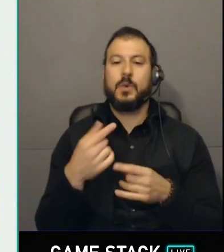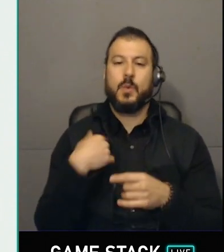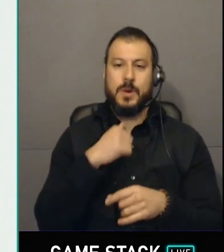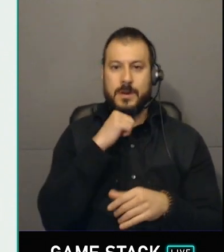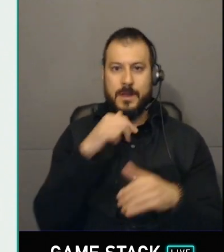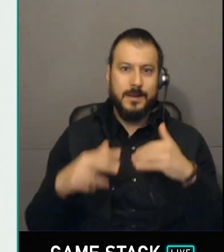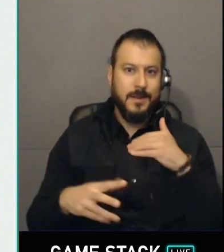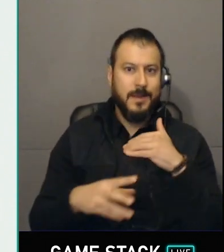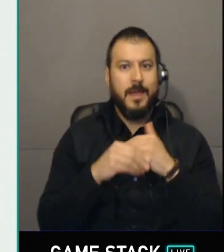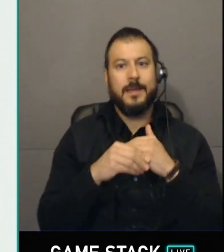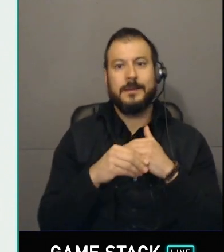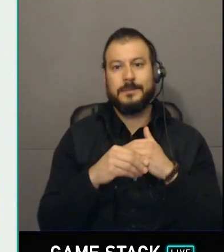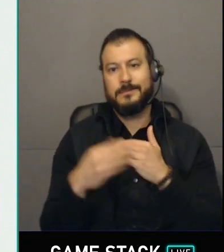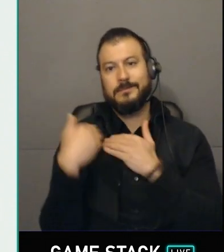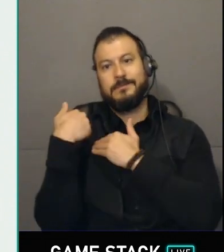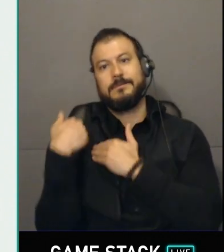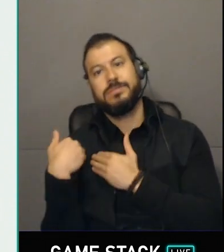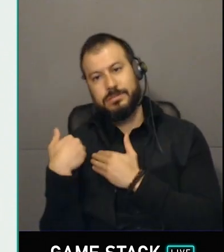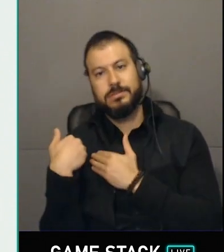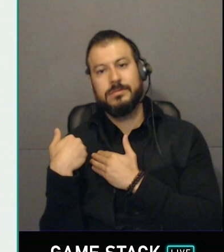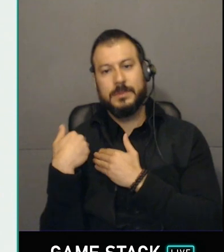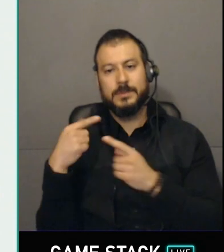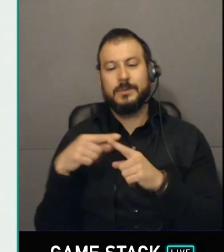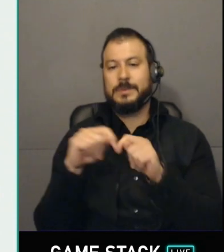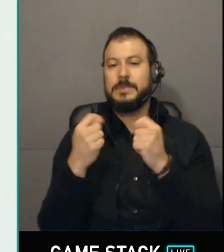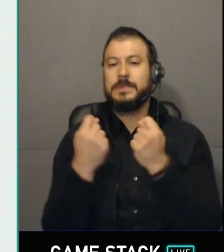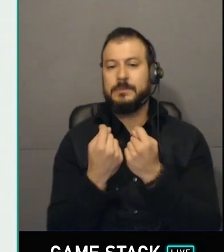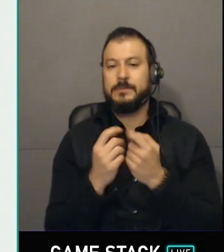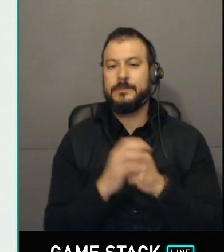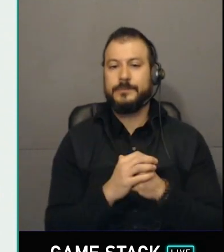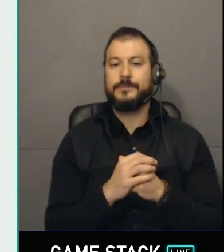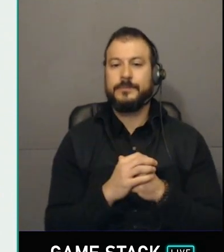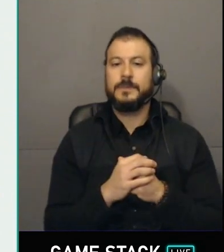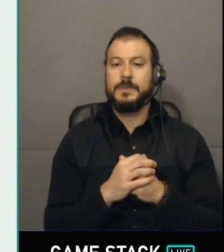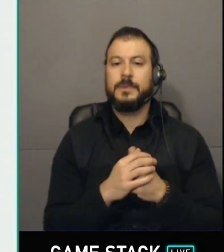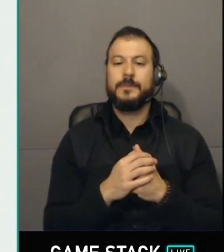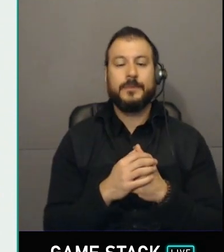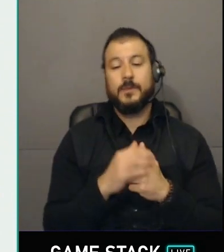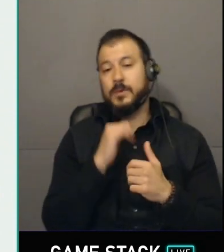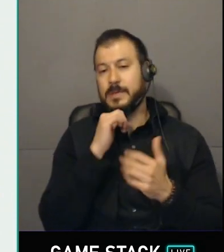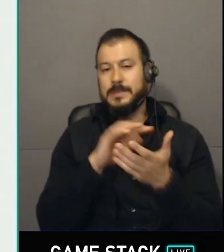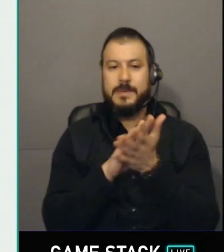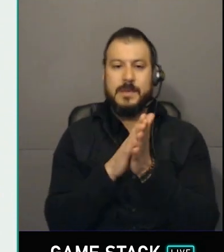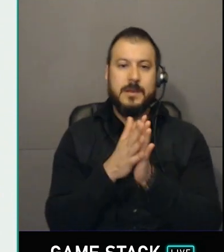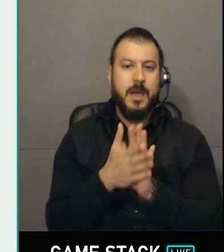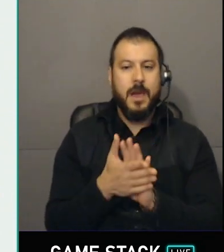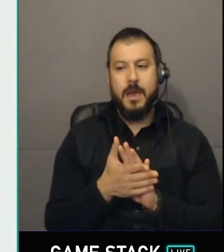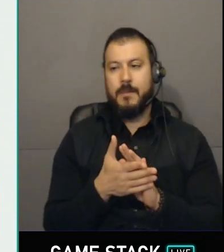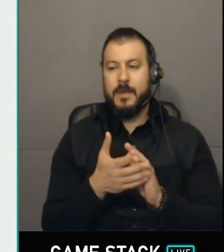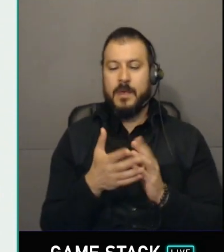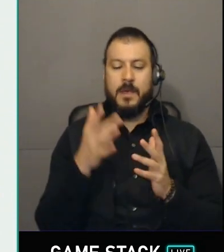to the team, so that it doesn't become one of those things that gets dropped onto the cutting room floor.